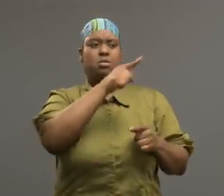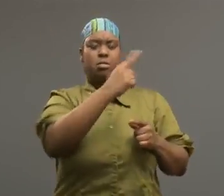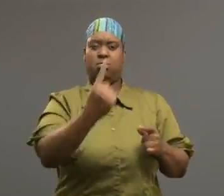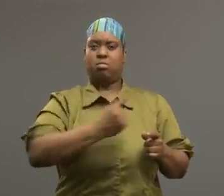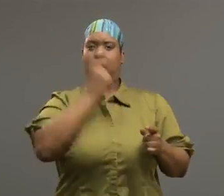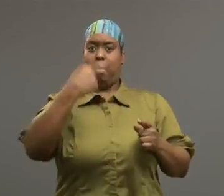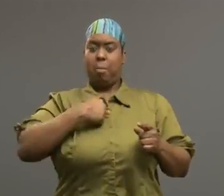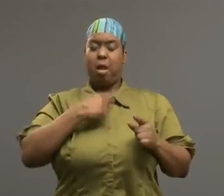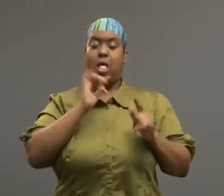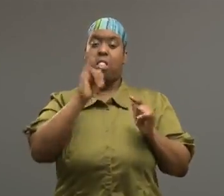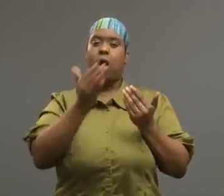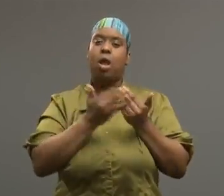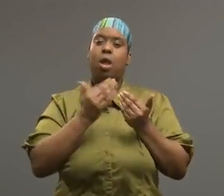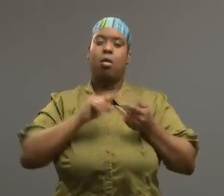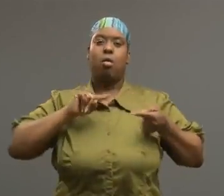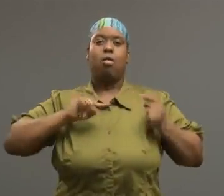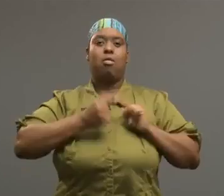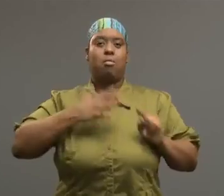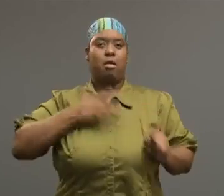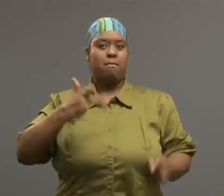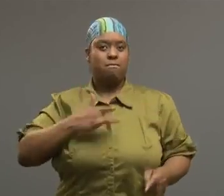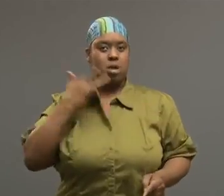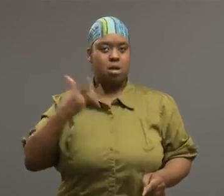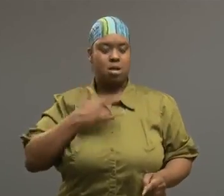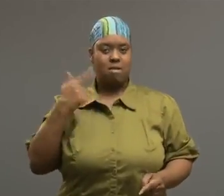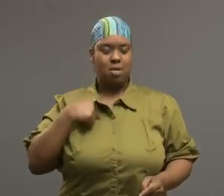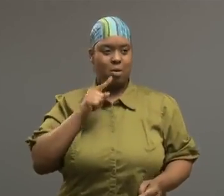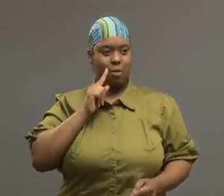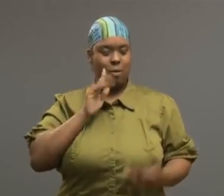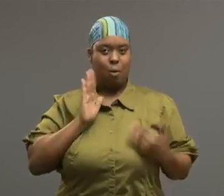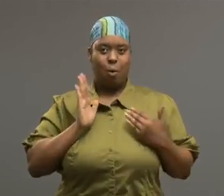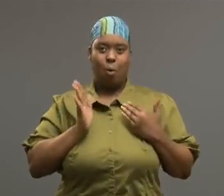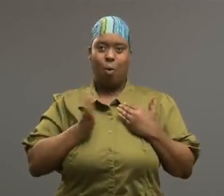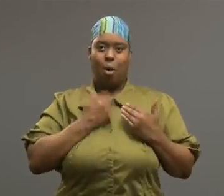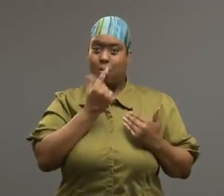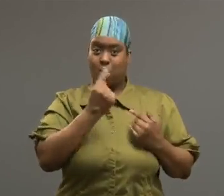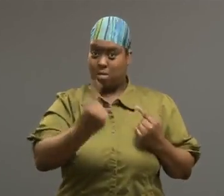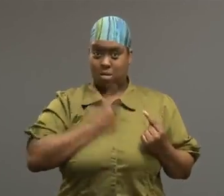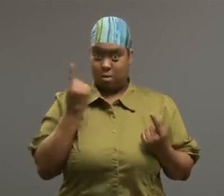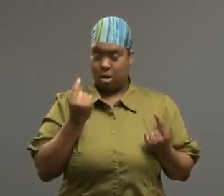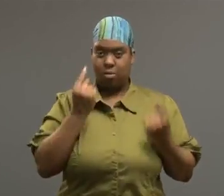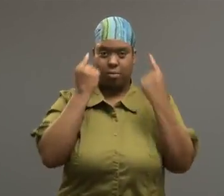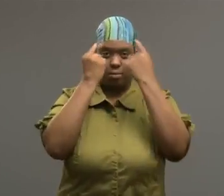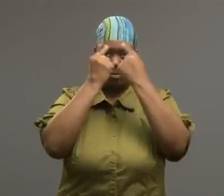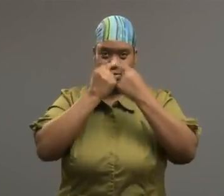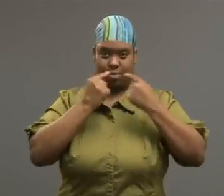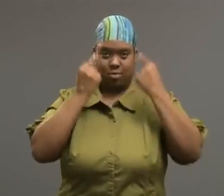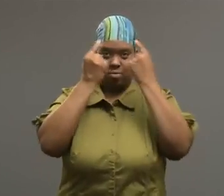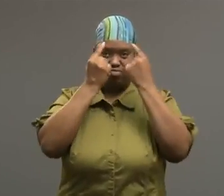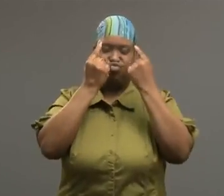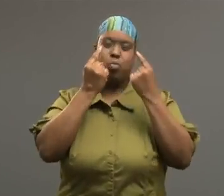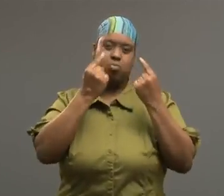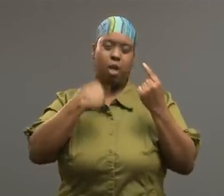She really hurt my feelings one time, she knew how. She made fun of my eyes.